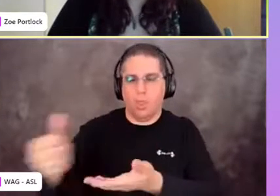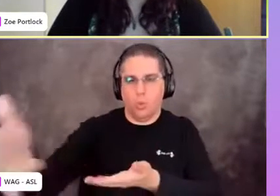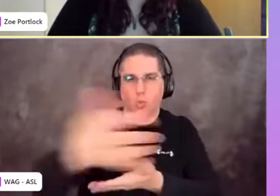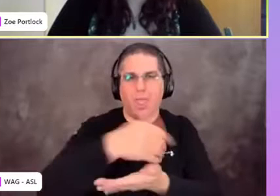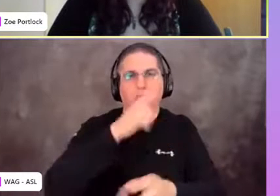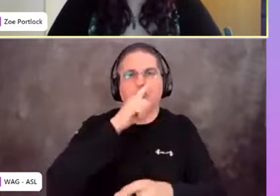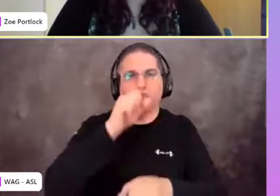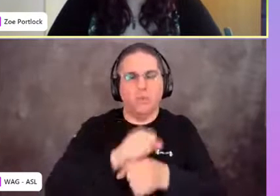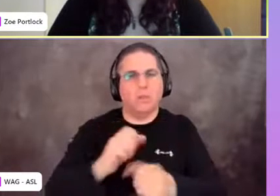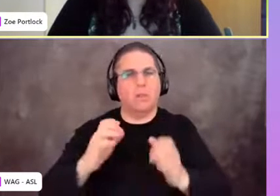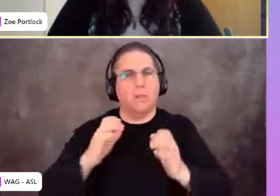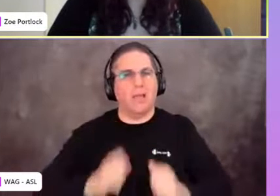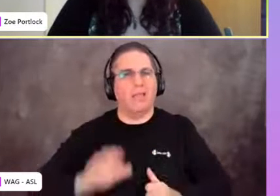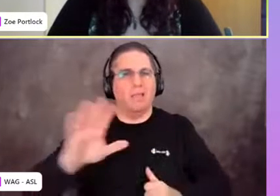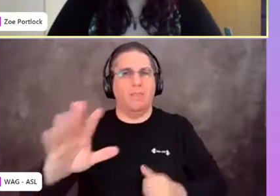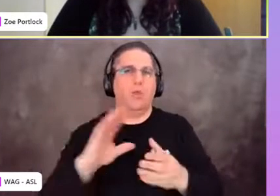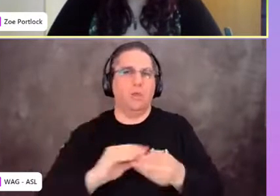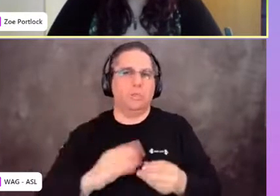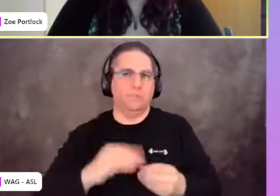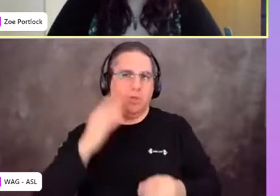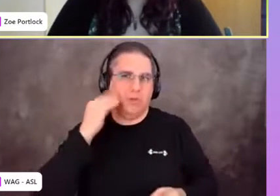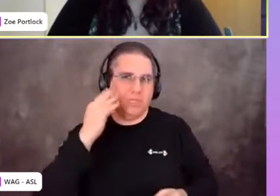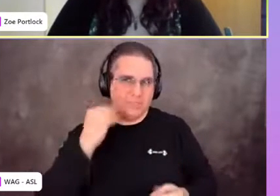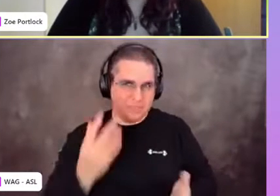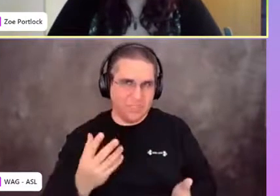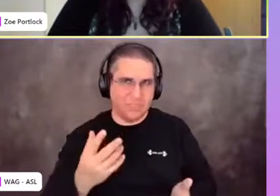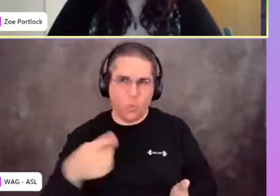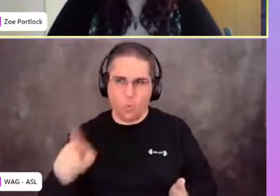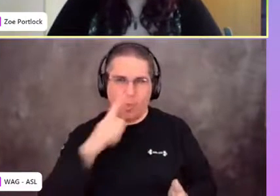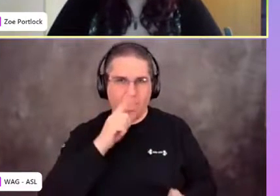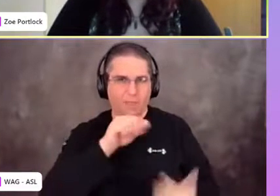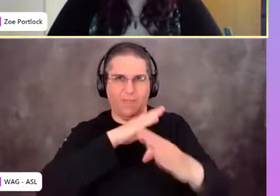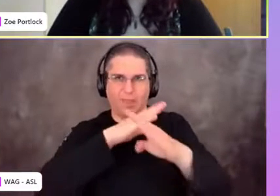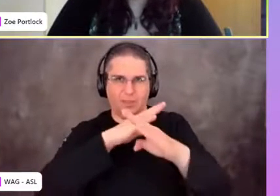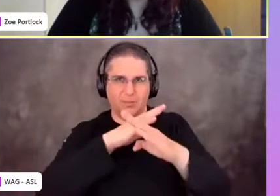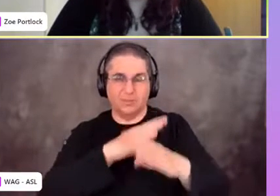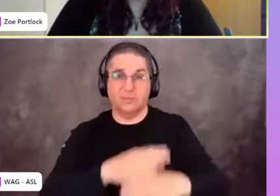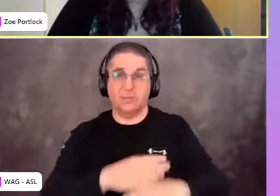contact point for accessibility specific assistance or feedback PM Mac from those you can rather